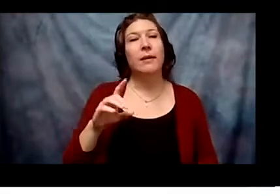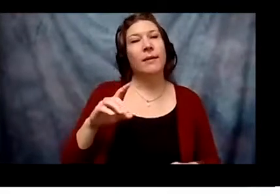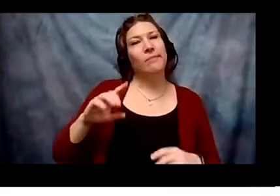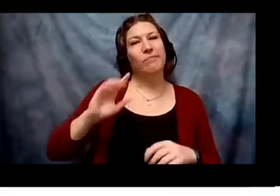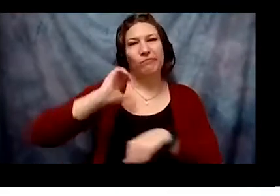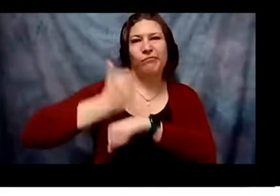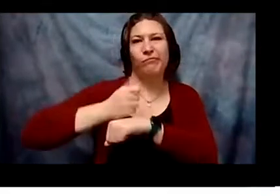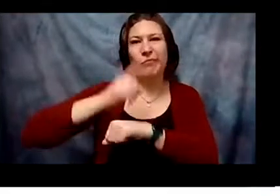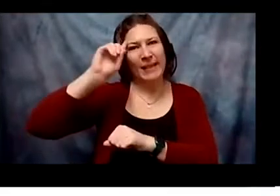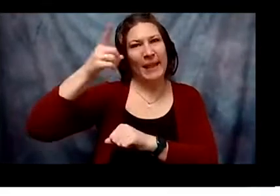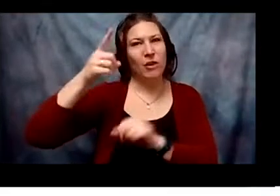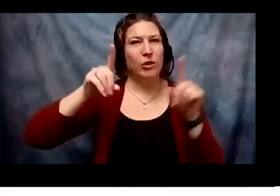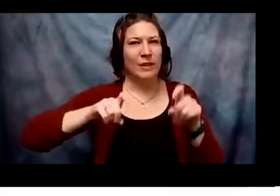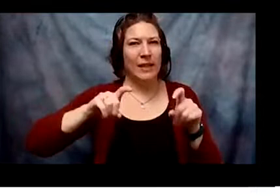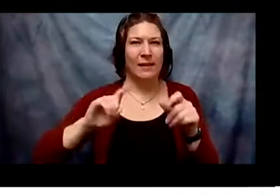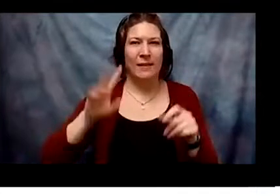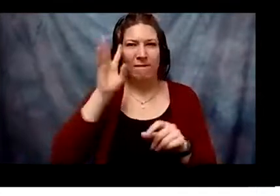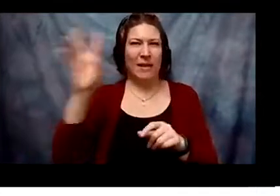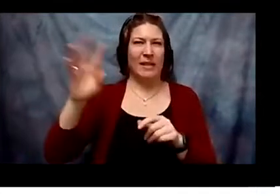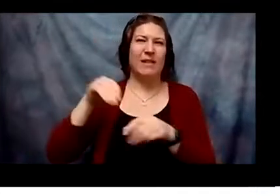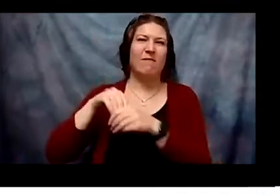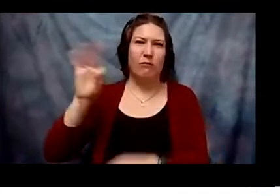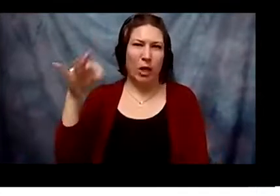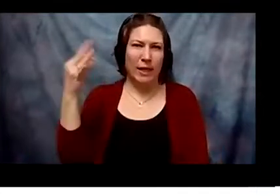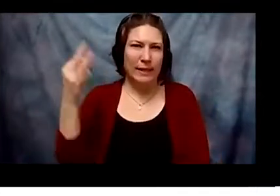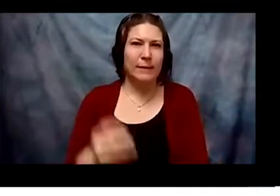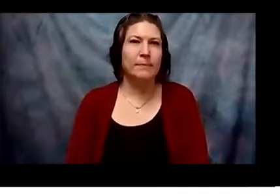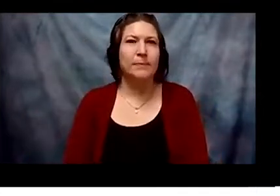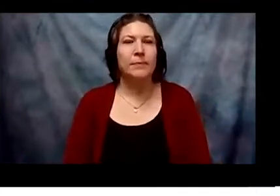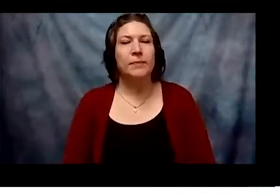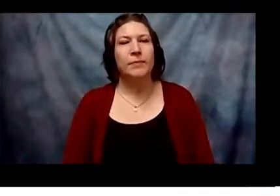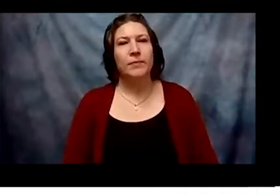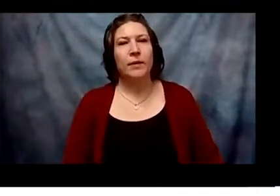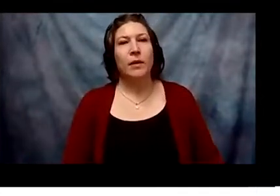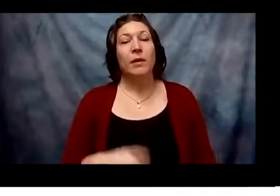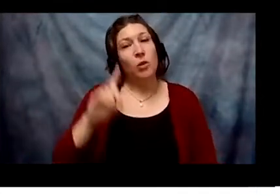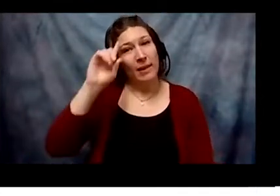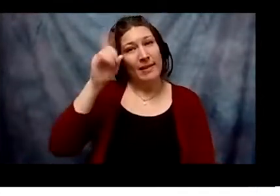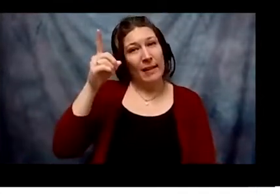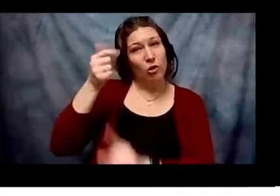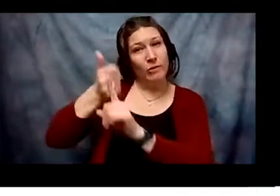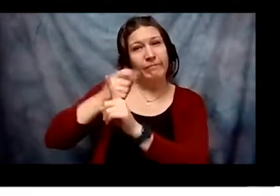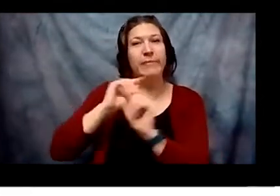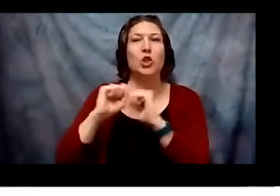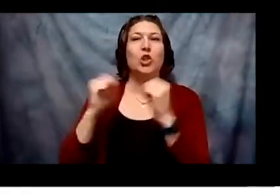first invented in France. Intelligence is a socially constructed idea